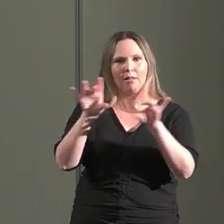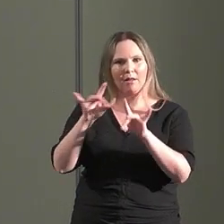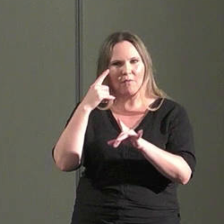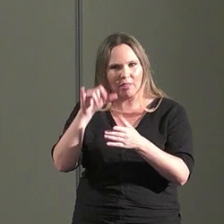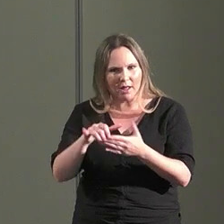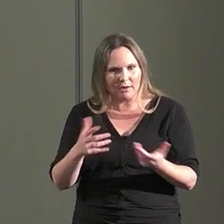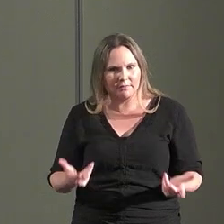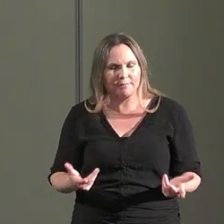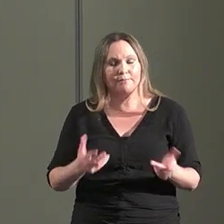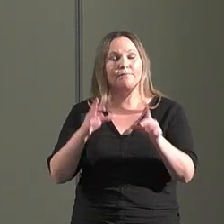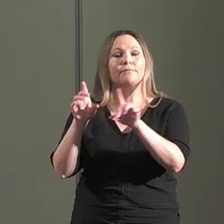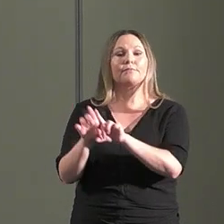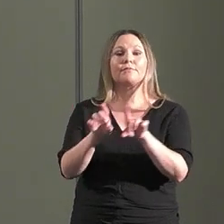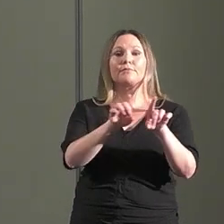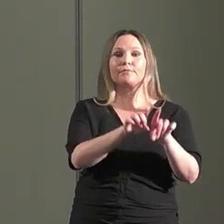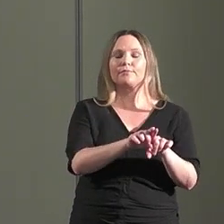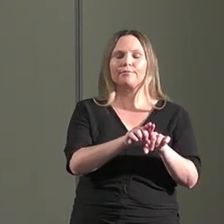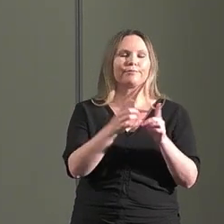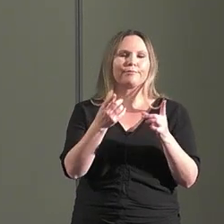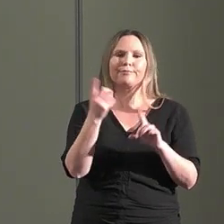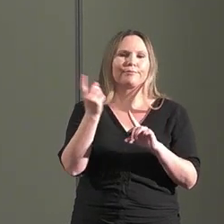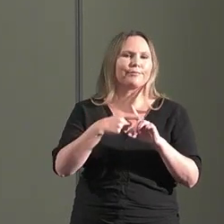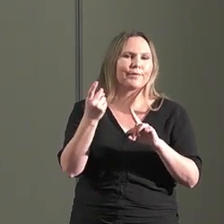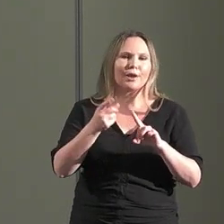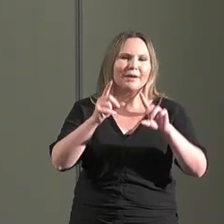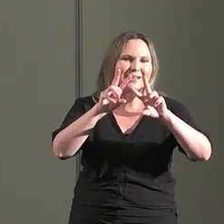Also it's an automated assessment of web accessibility.